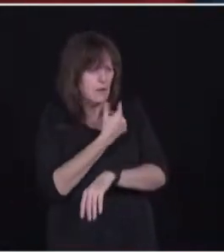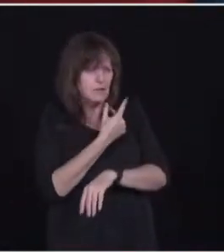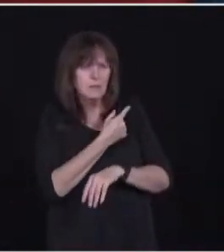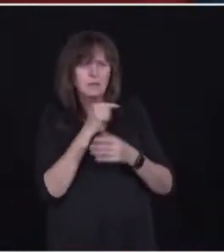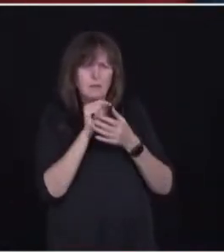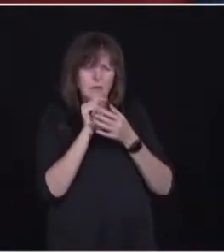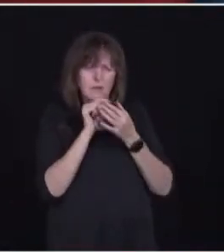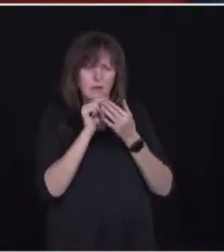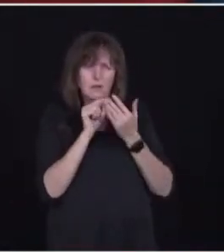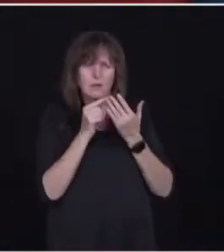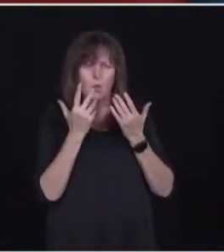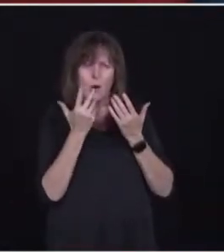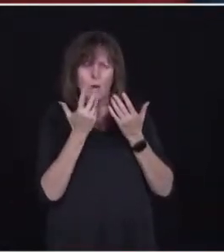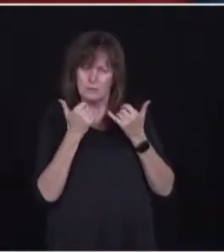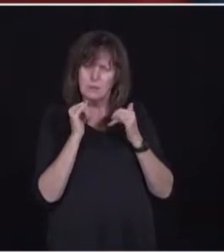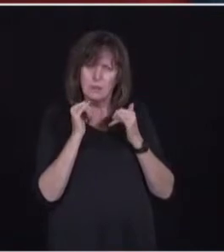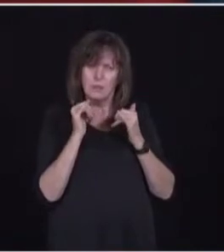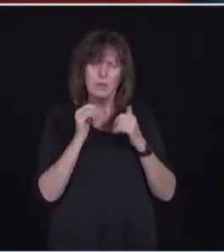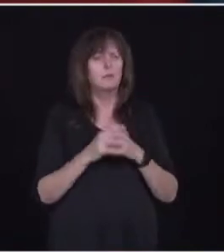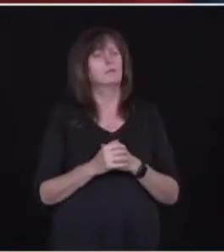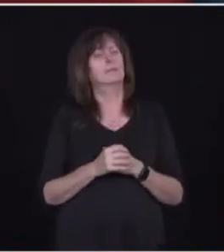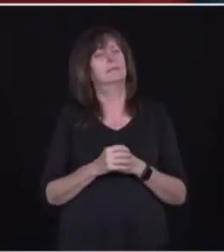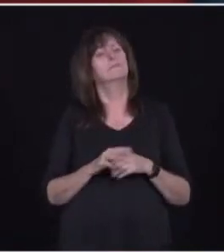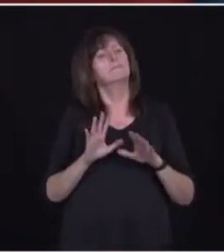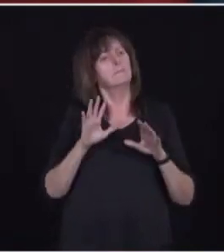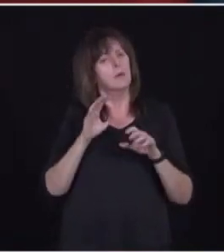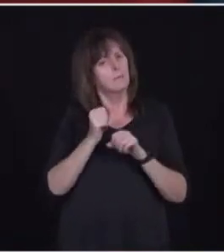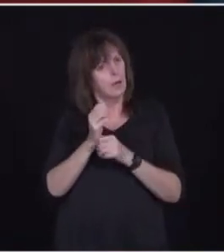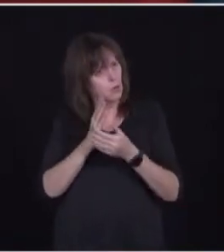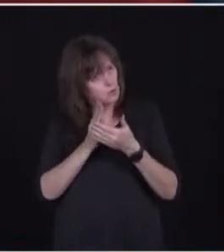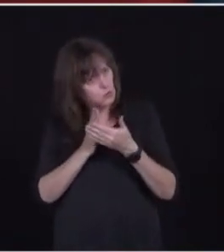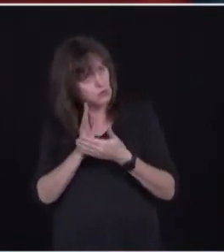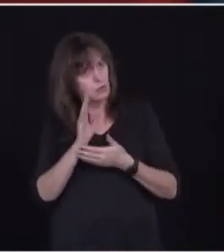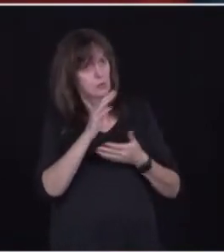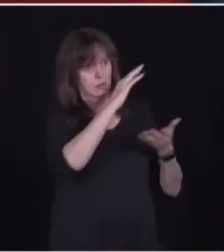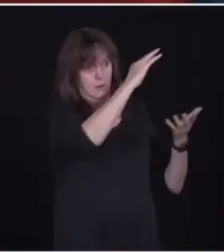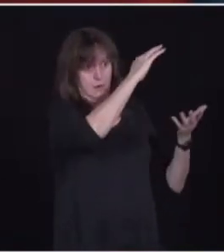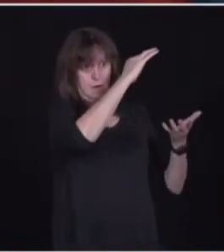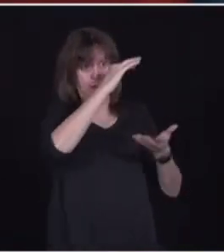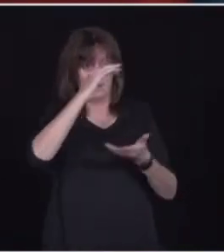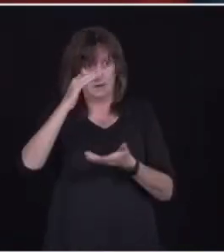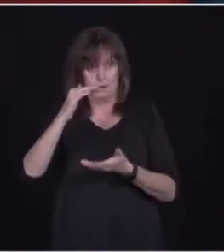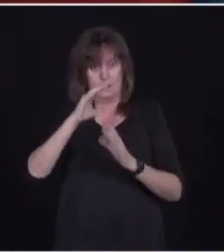of the vaccine and one thing is that the stability data when